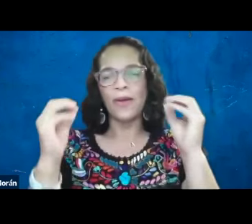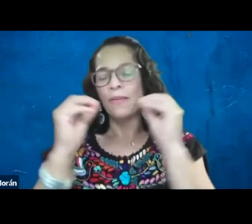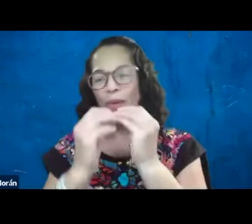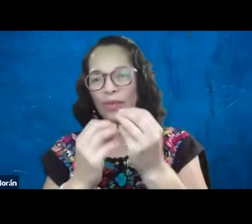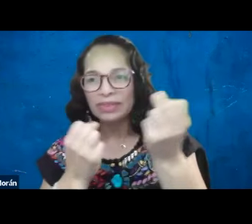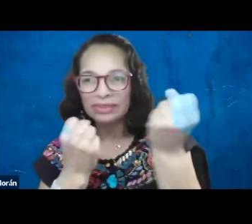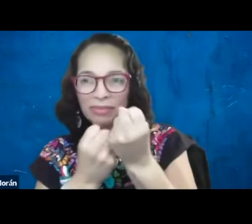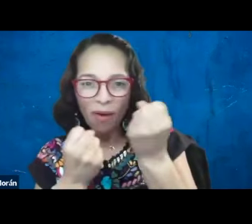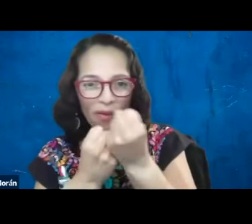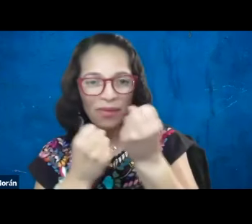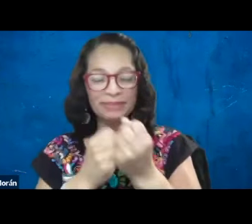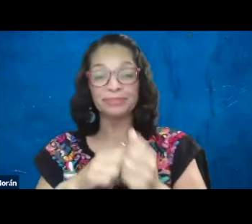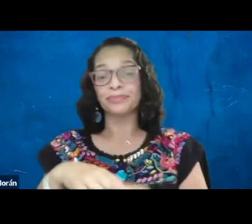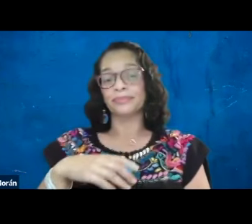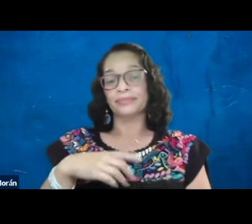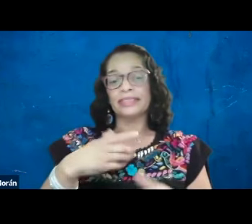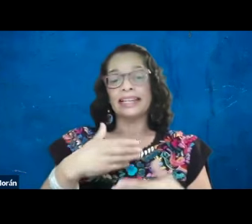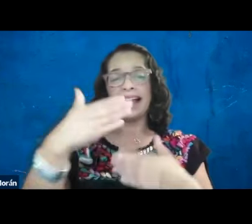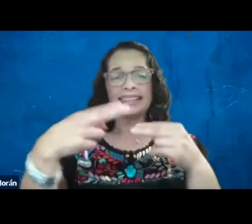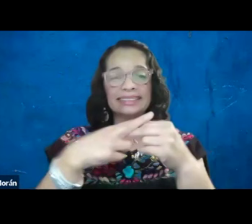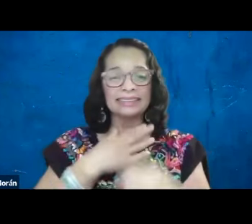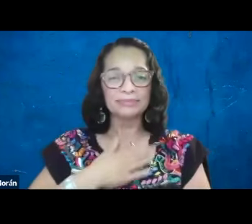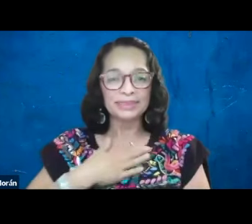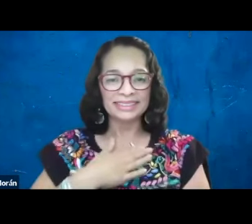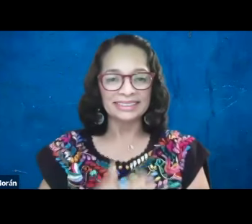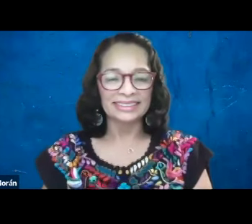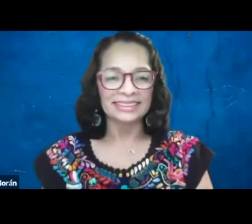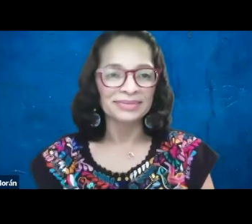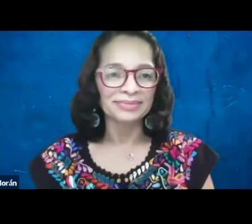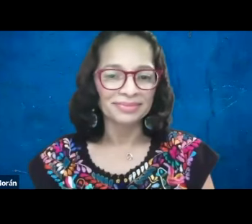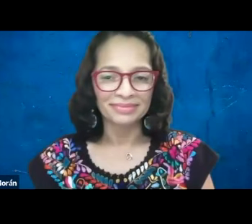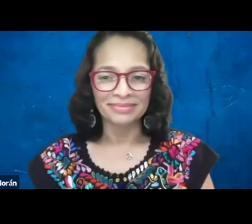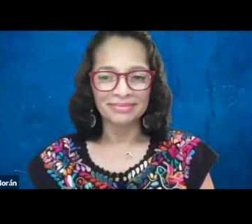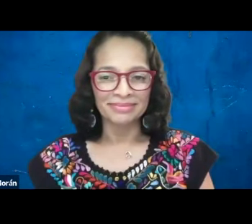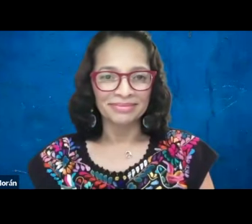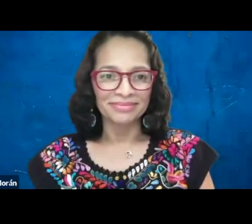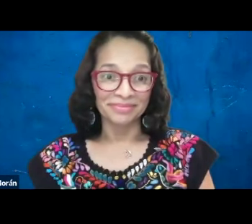way to go. So we need more resources, more support. Could you go on to the next slide, please?